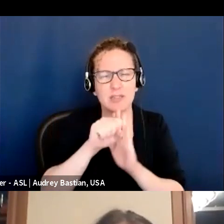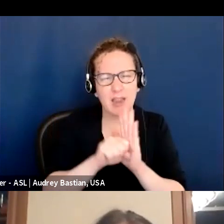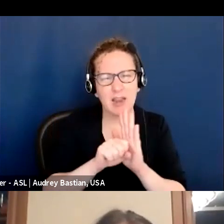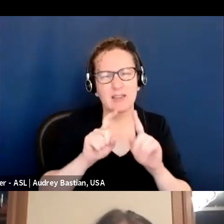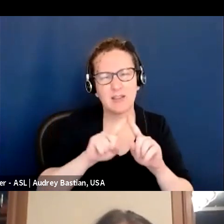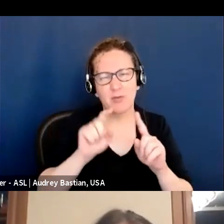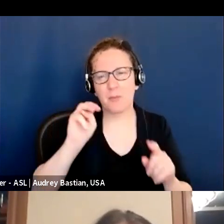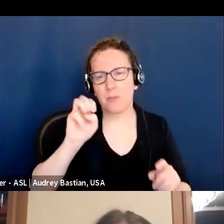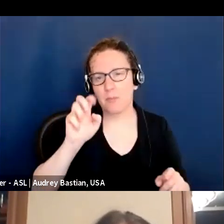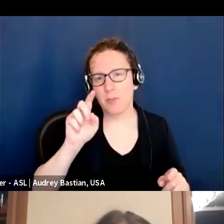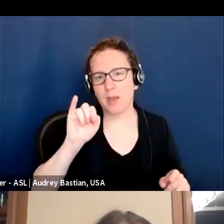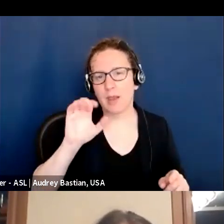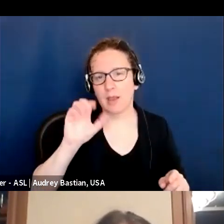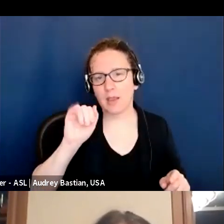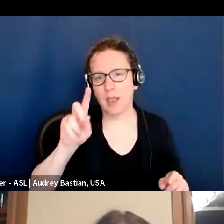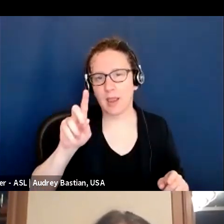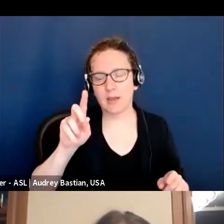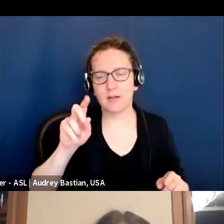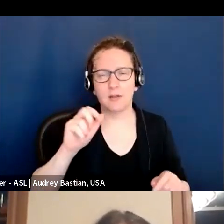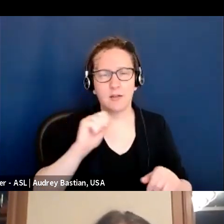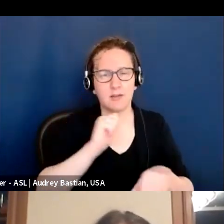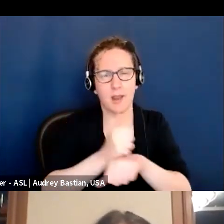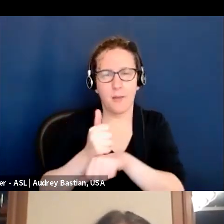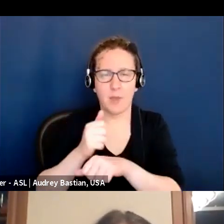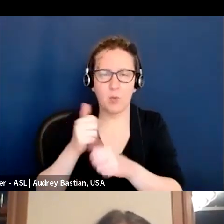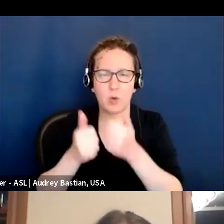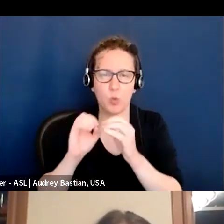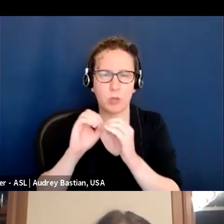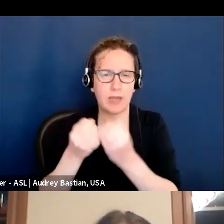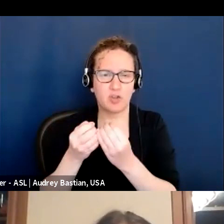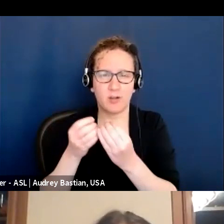and the organization that it funnels the money through. But she got an agreement with whatever that entity was